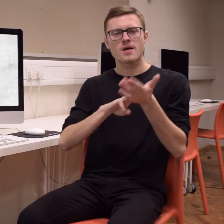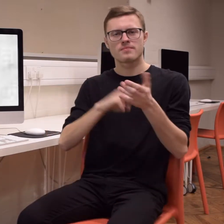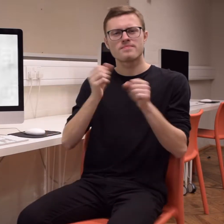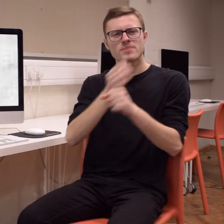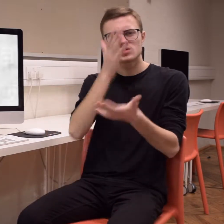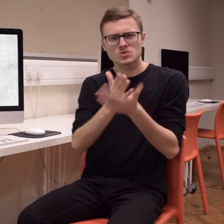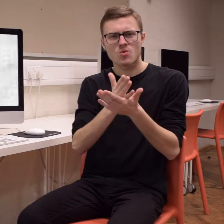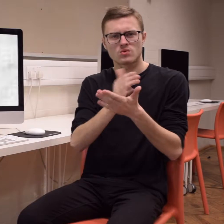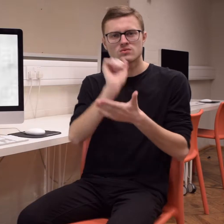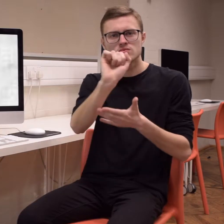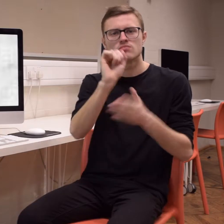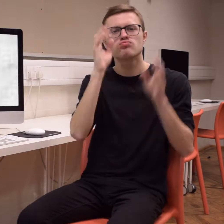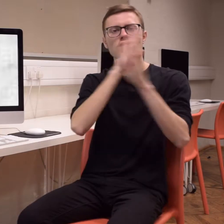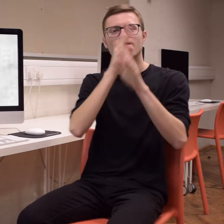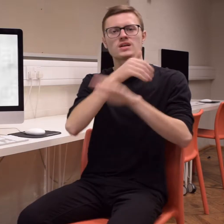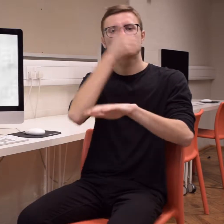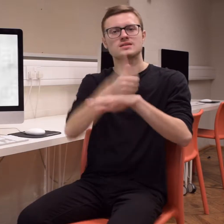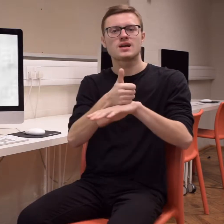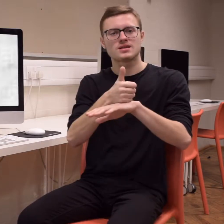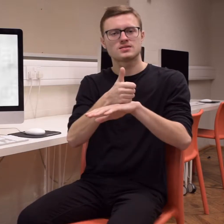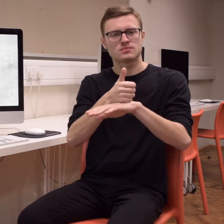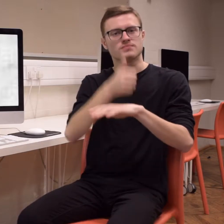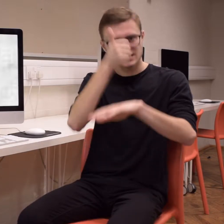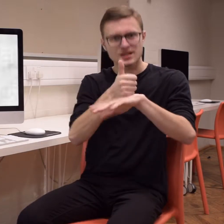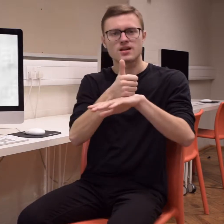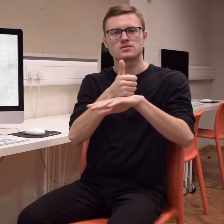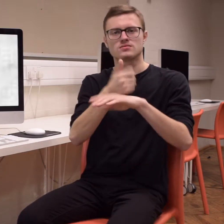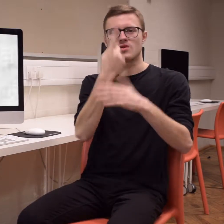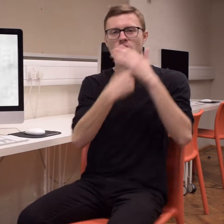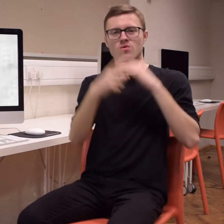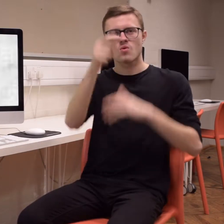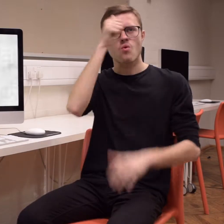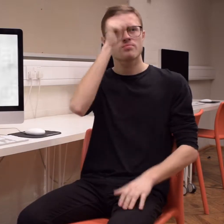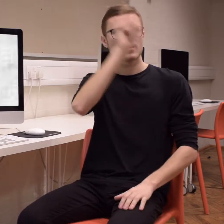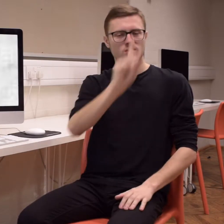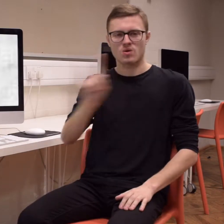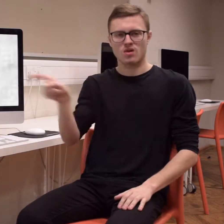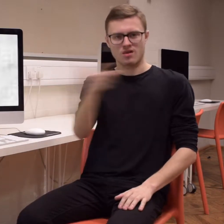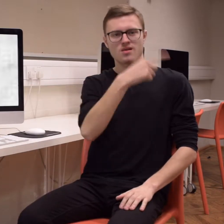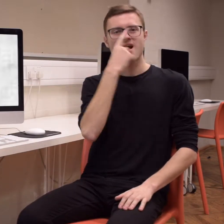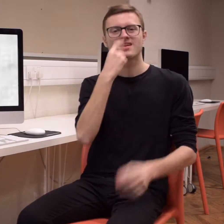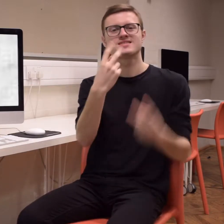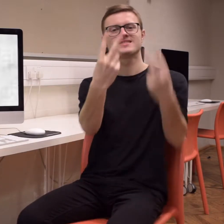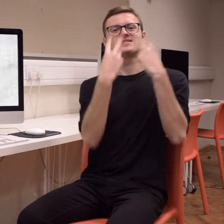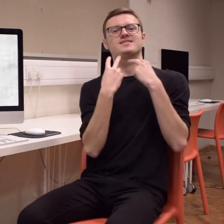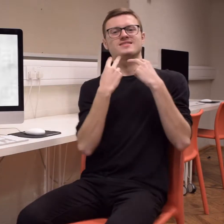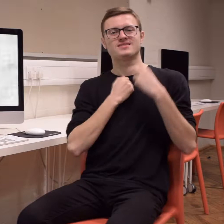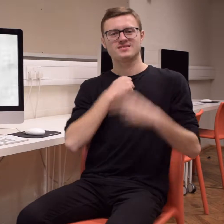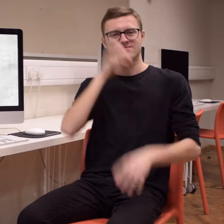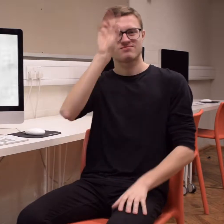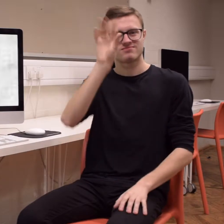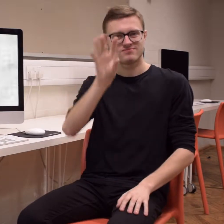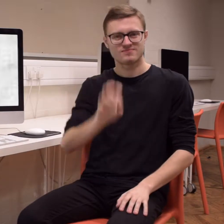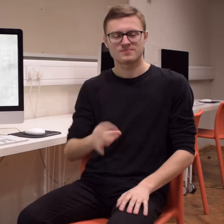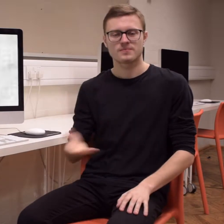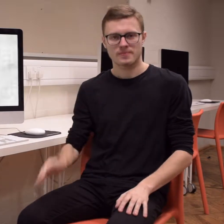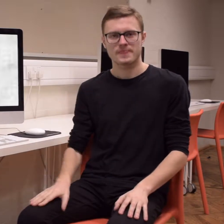M - Make sure your privacy settings are set so only people you know and trust can see what you post.